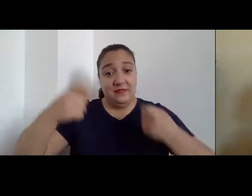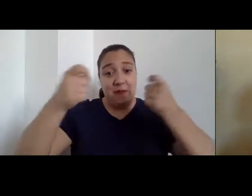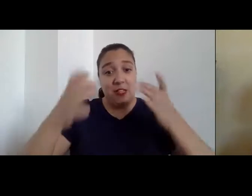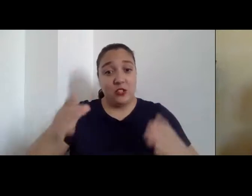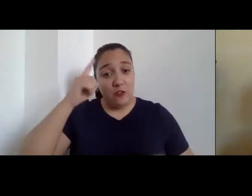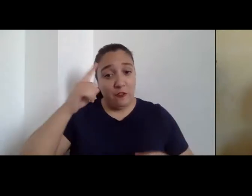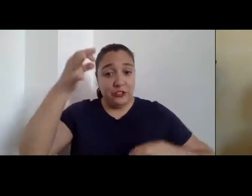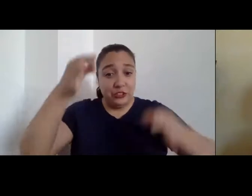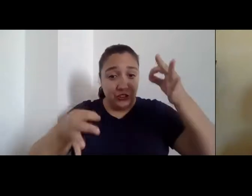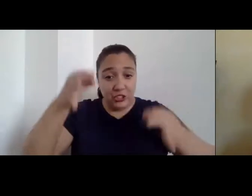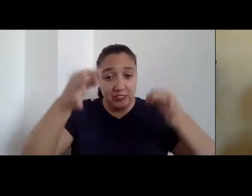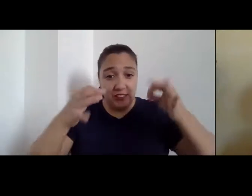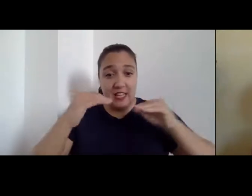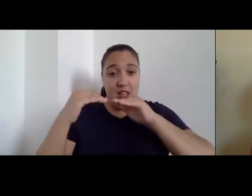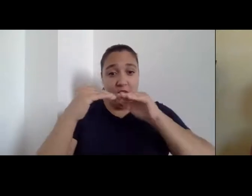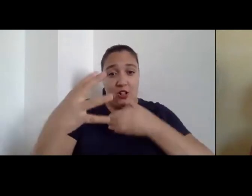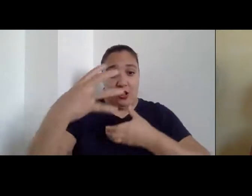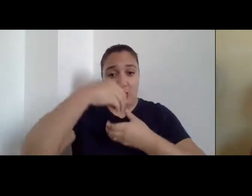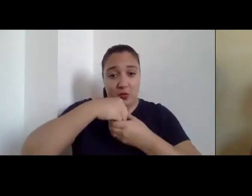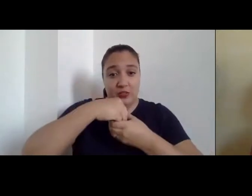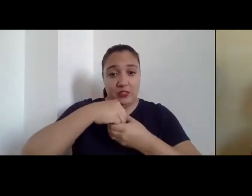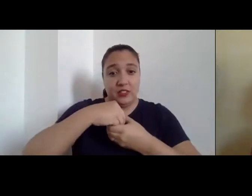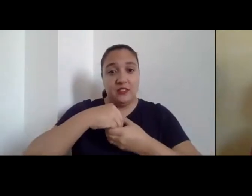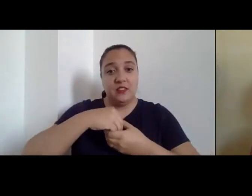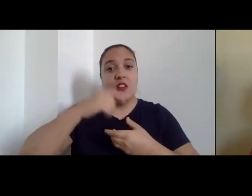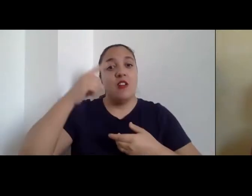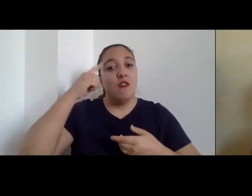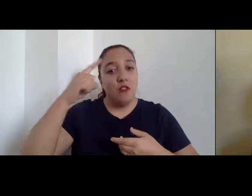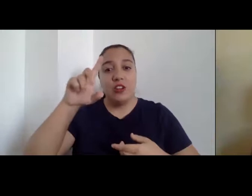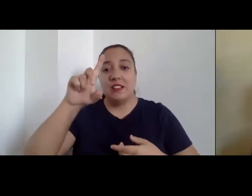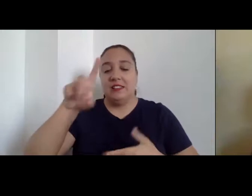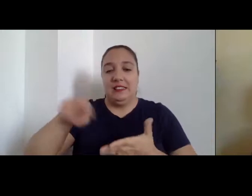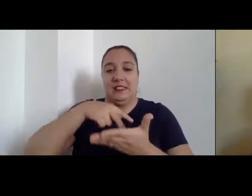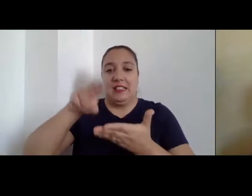pronouns are she, her, hers and I'm currently on the land of the Lenape and the Canarsie